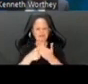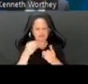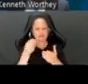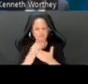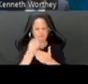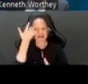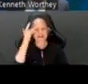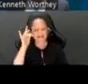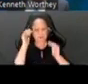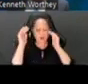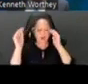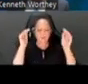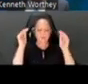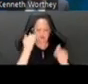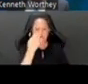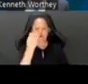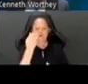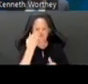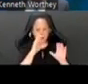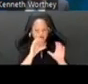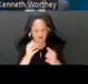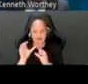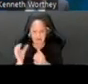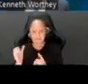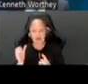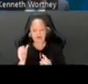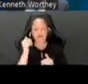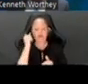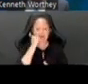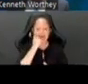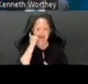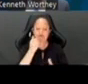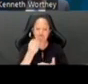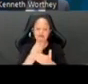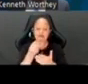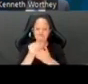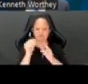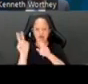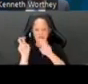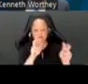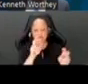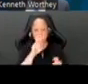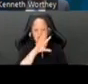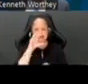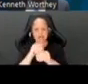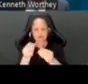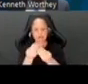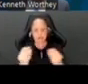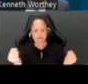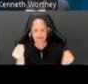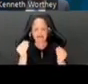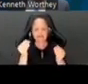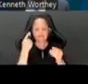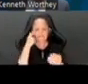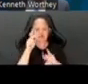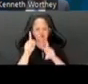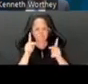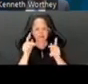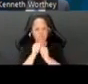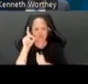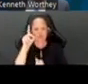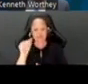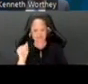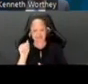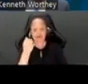which has 14 modules and includes materials for people with disabilities. It includes